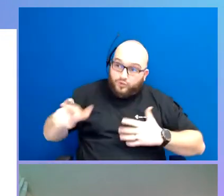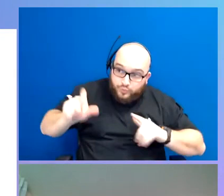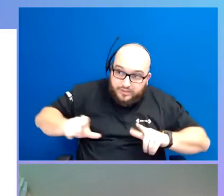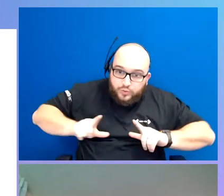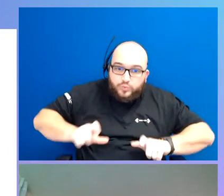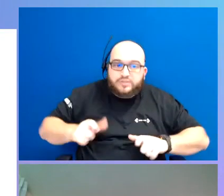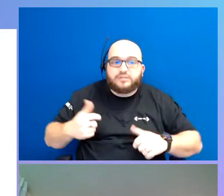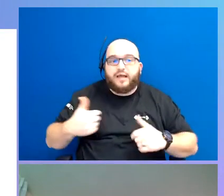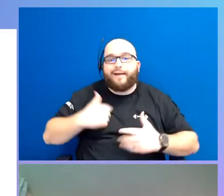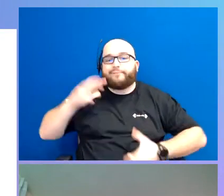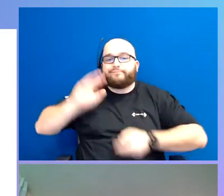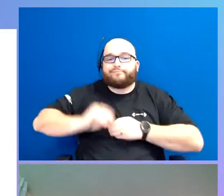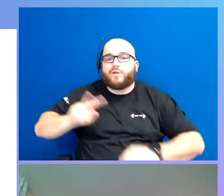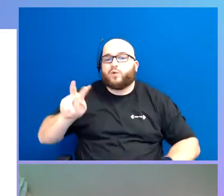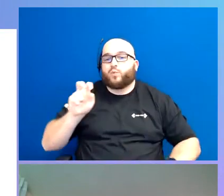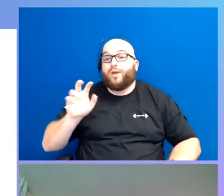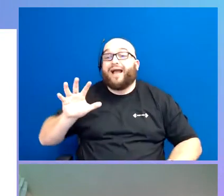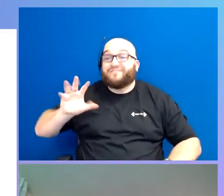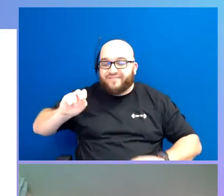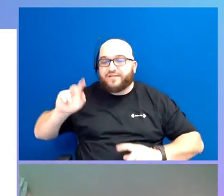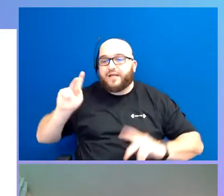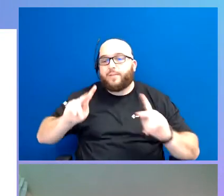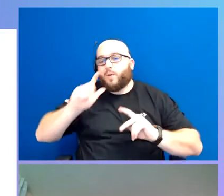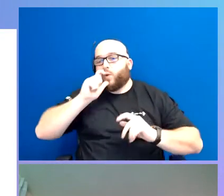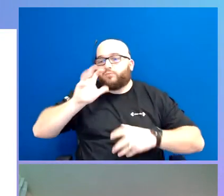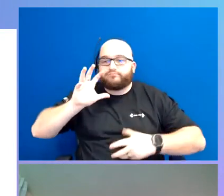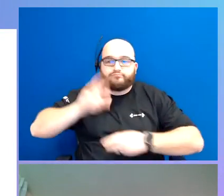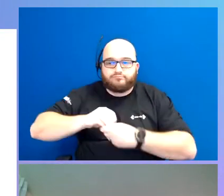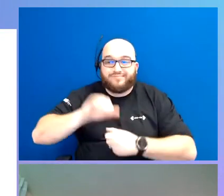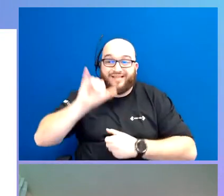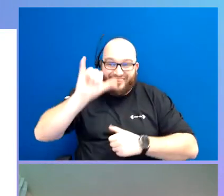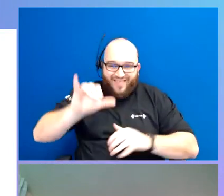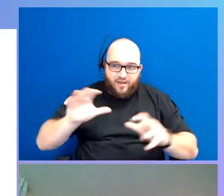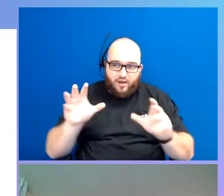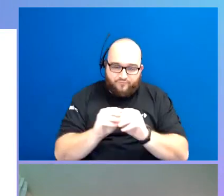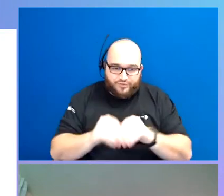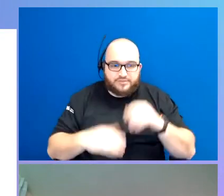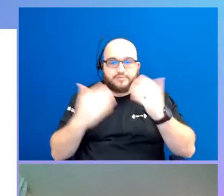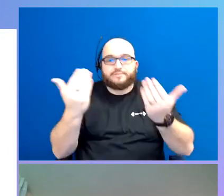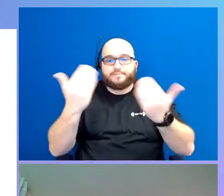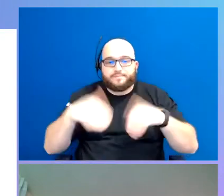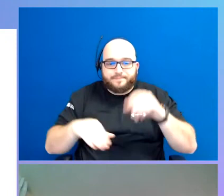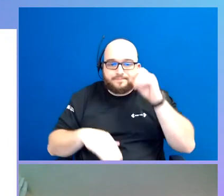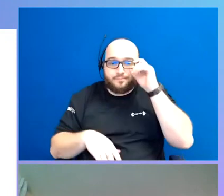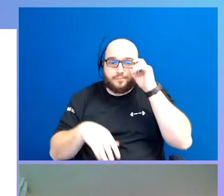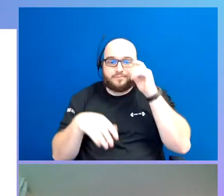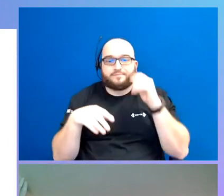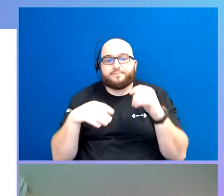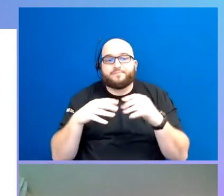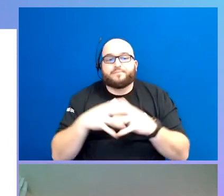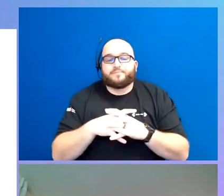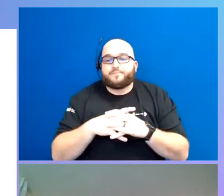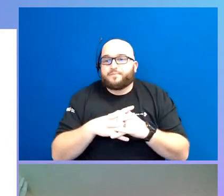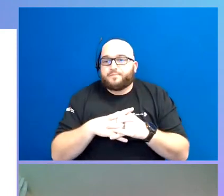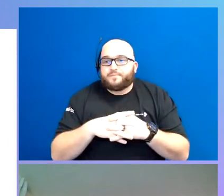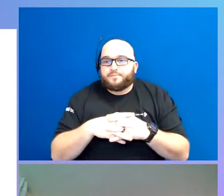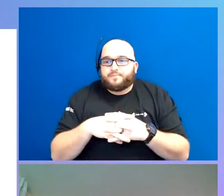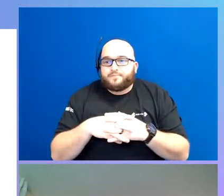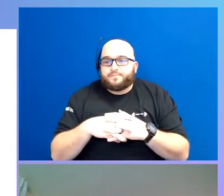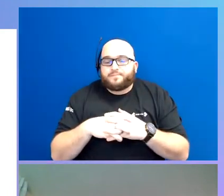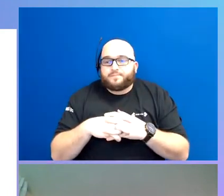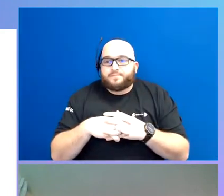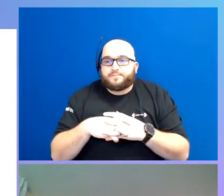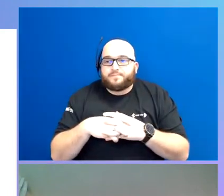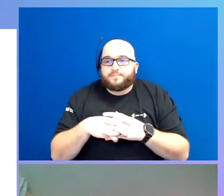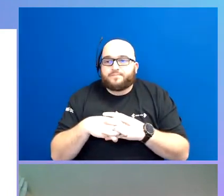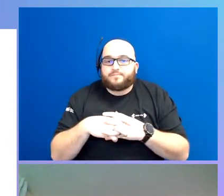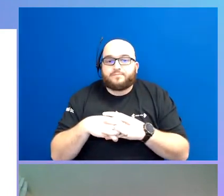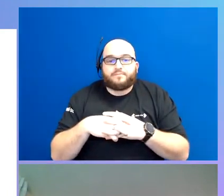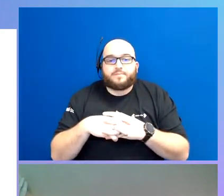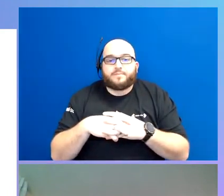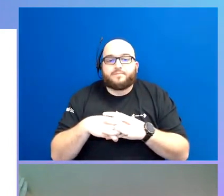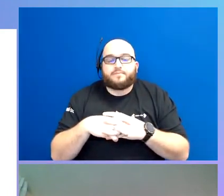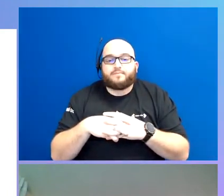attend who attended that, uh, um